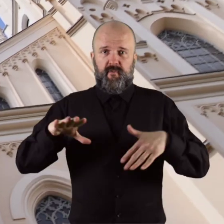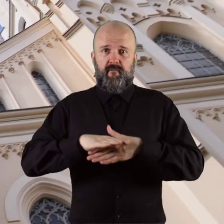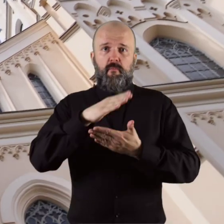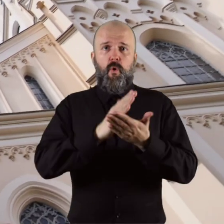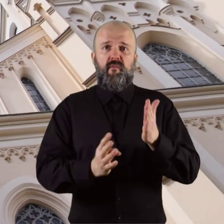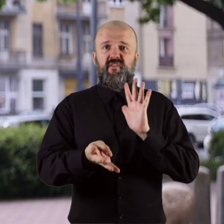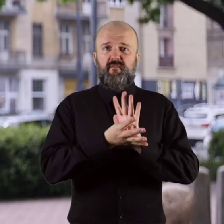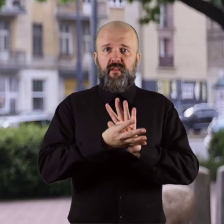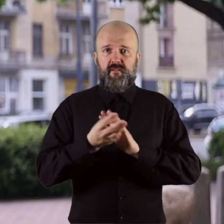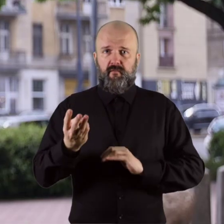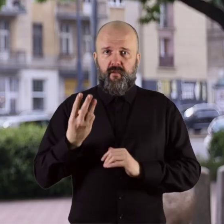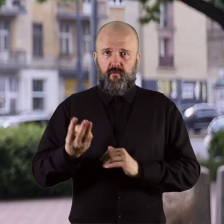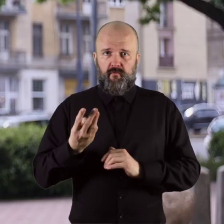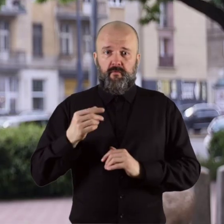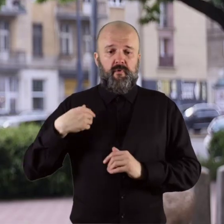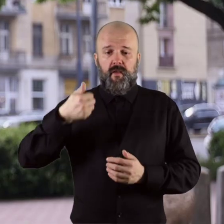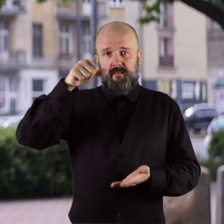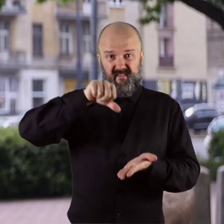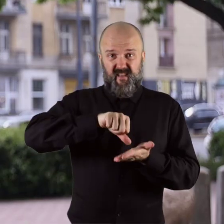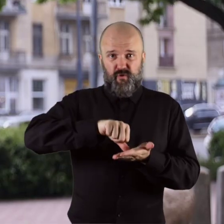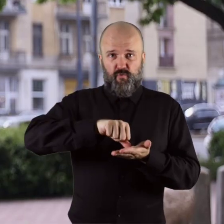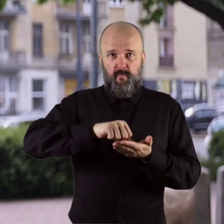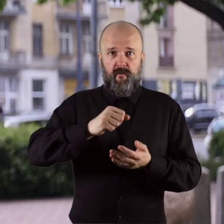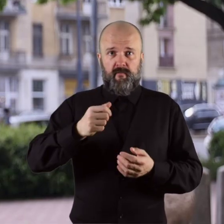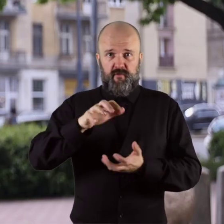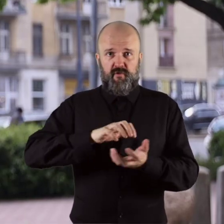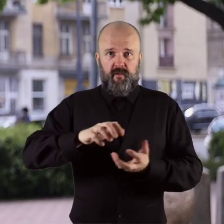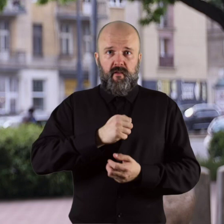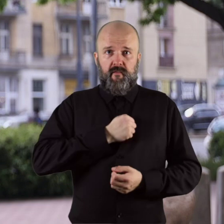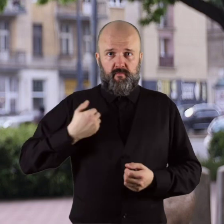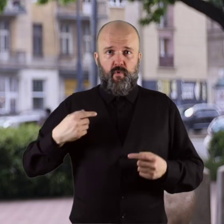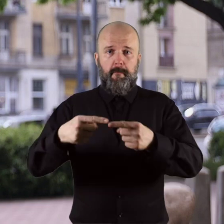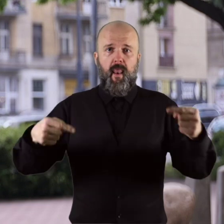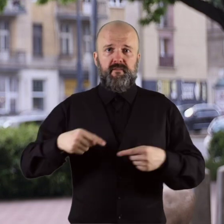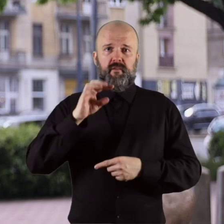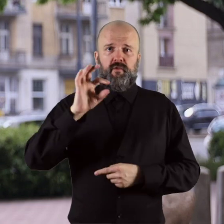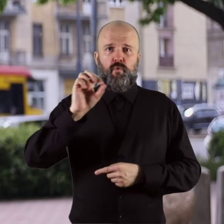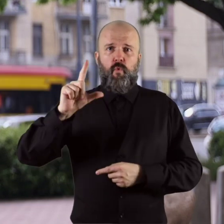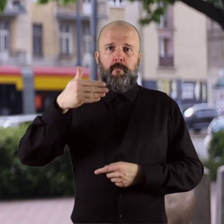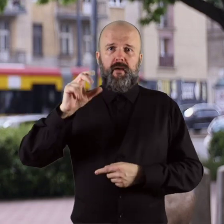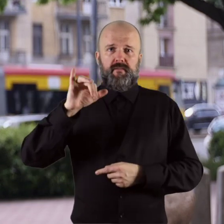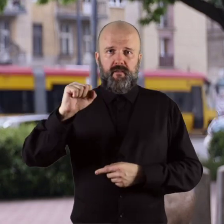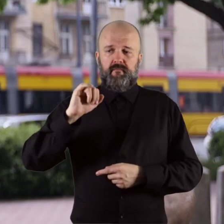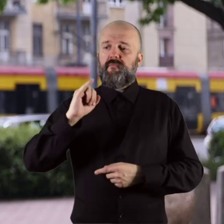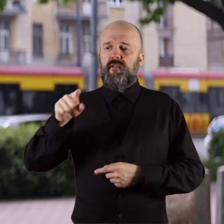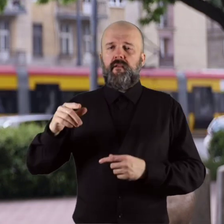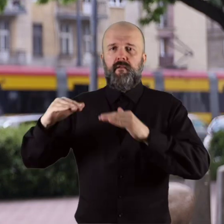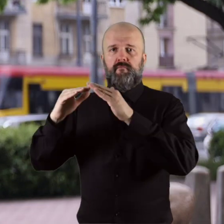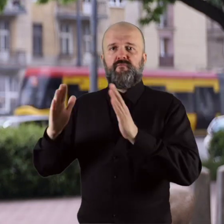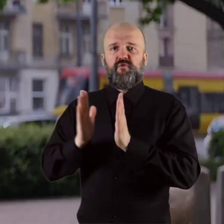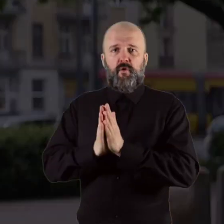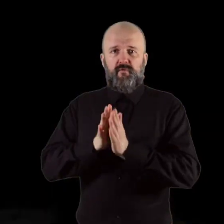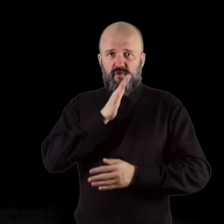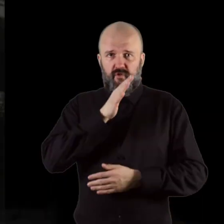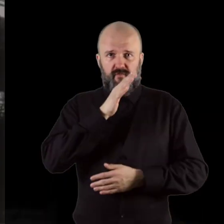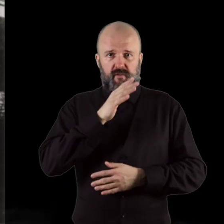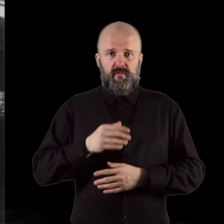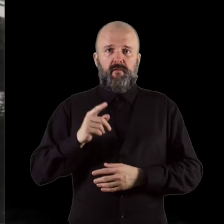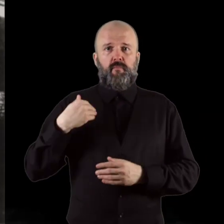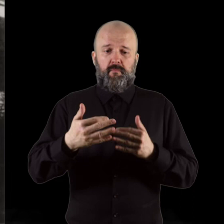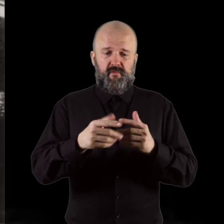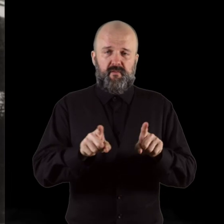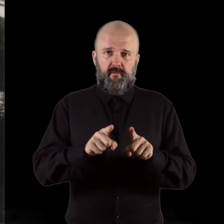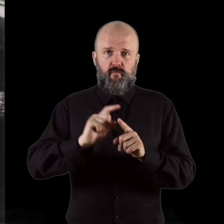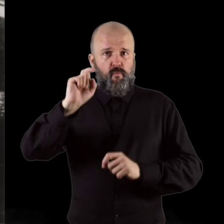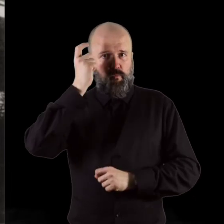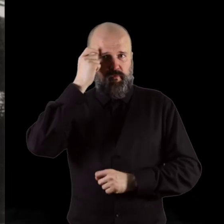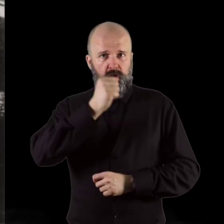and one from the centers of the Jewish world was the Tłomackie Square with the existing Great Synagogue, next to which the Main Judaic Library was established.